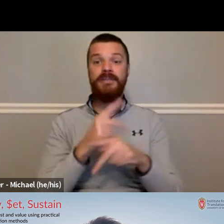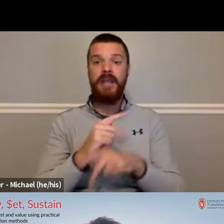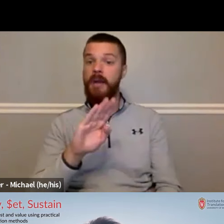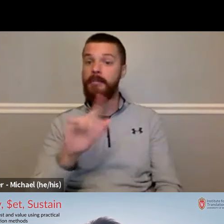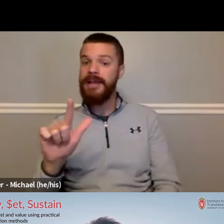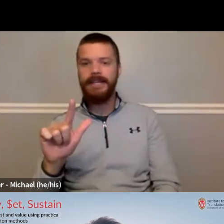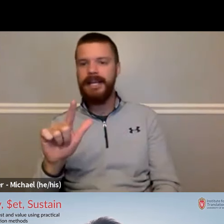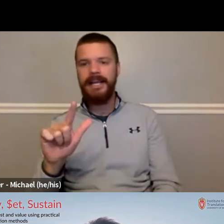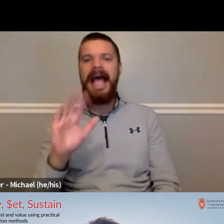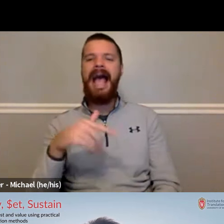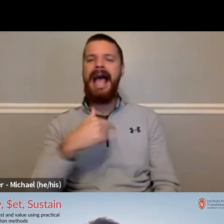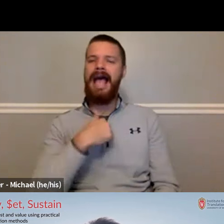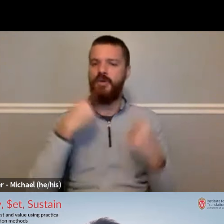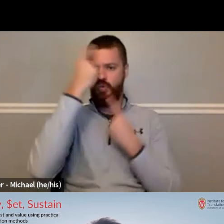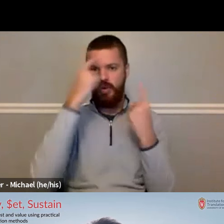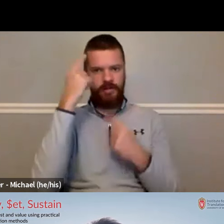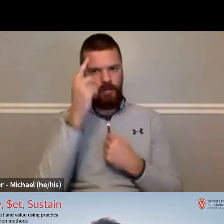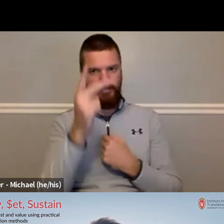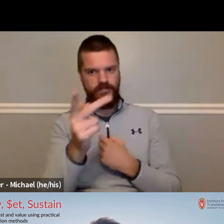Lisa Saldana (she/her/hers): So I was wondering, for you guys and for your project.